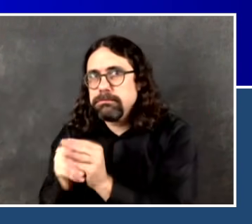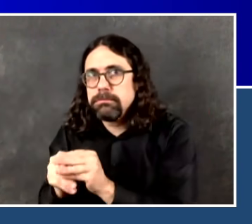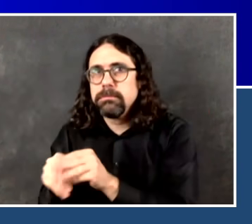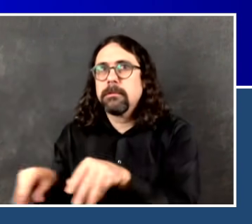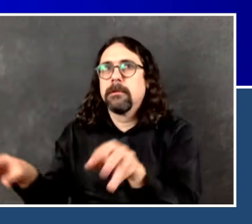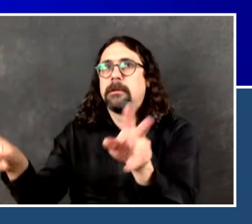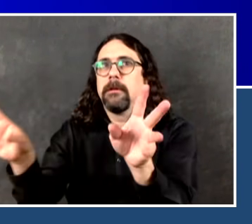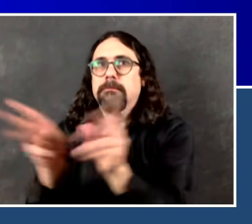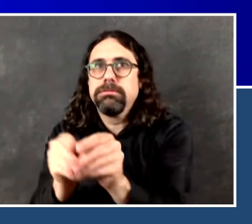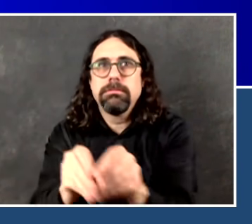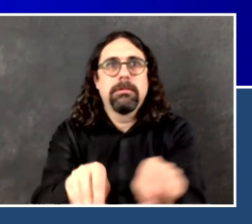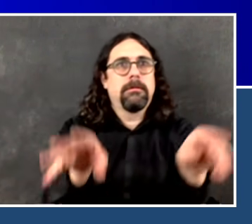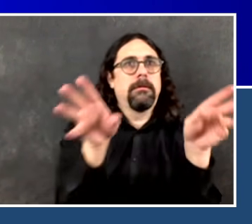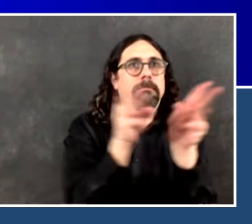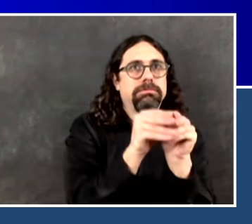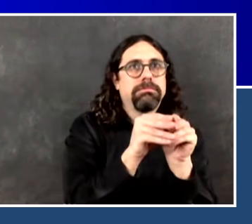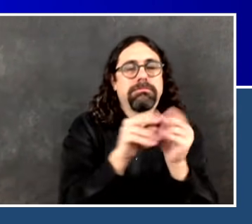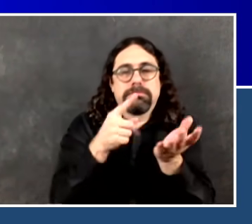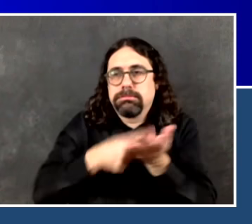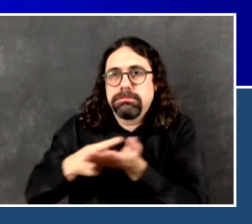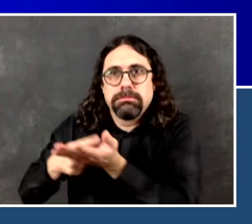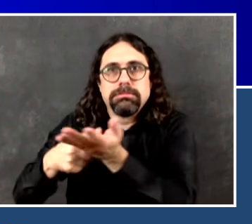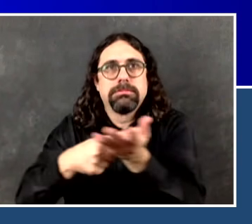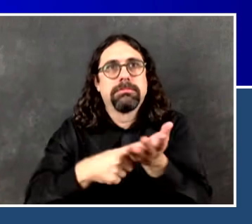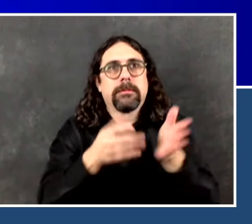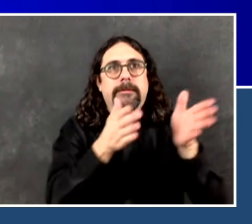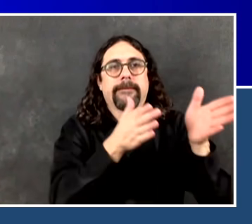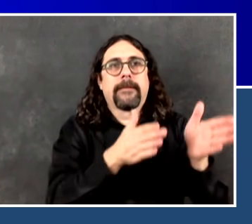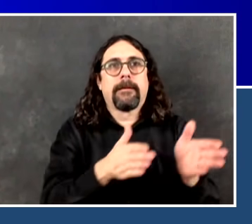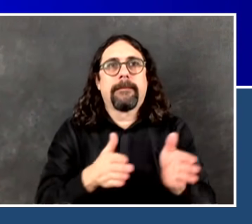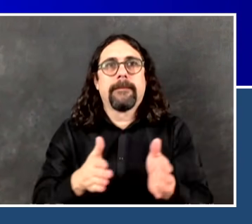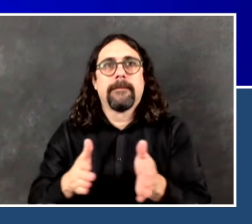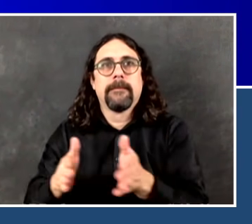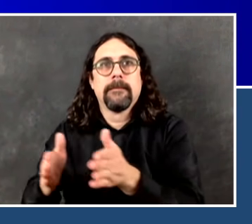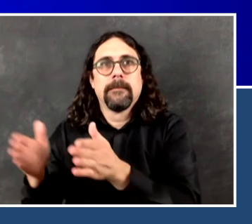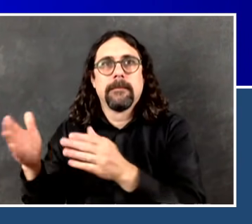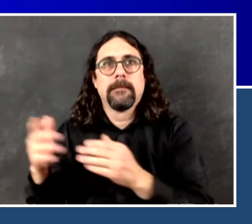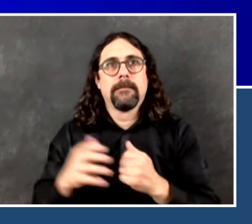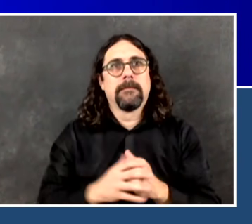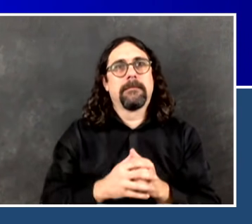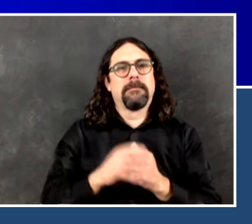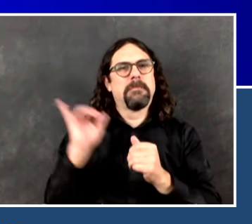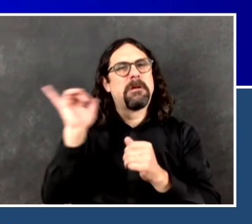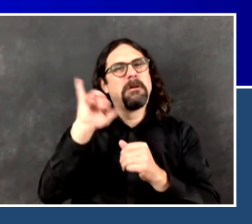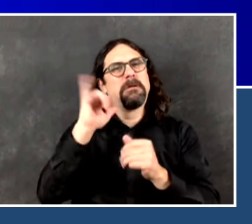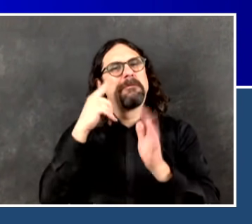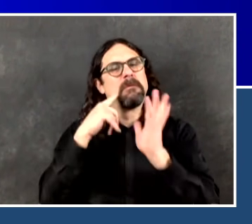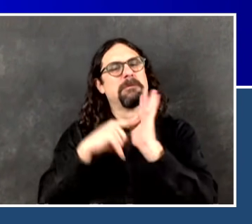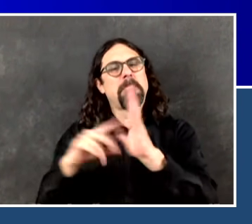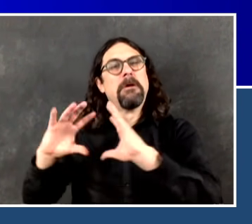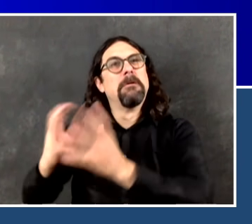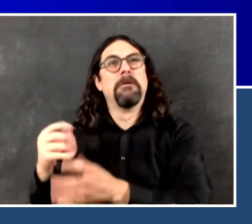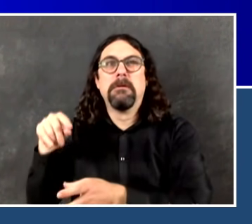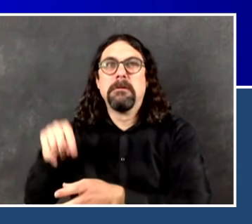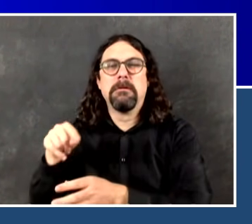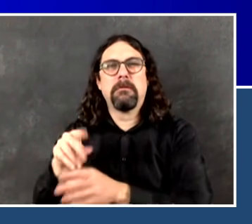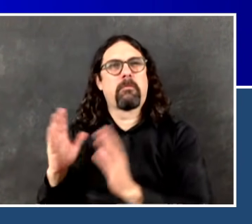WE'LL HAVE SMALL BUSINESS, AS ITS OWN COUNCIL. WELL' HEAV LARGER BUSINESSES IN THEIR OWN COUNCIL.